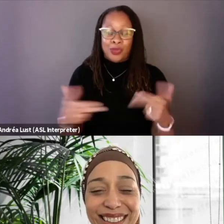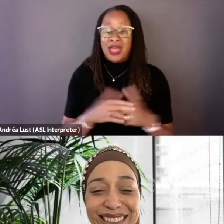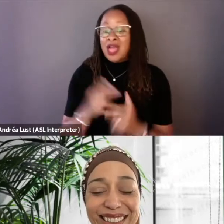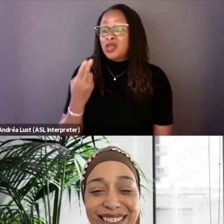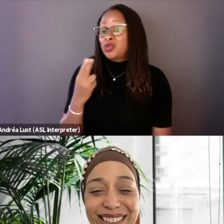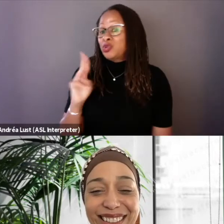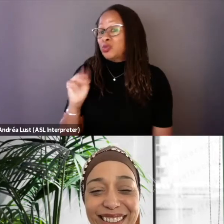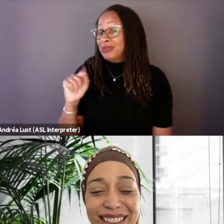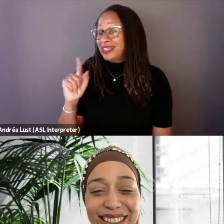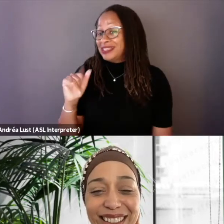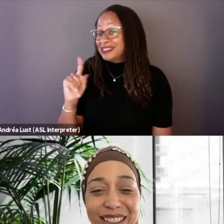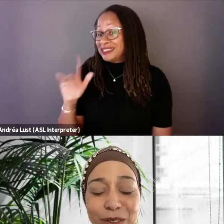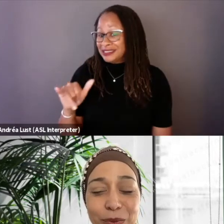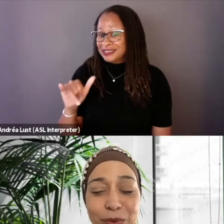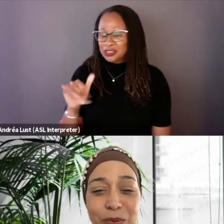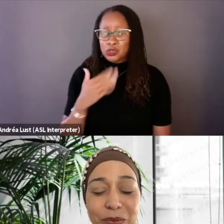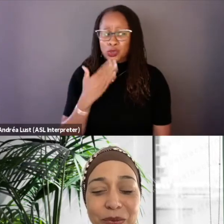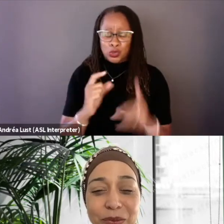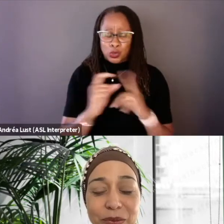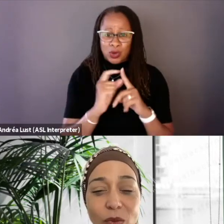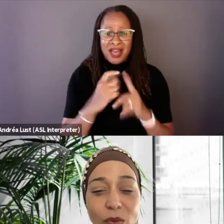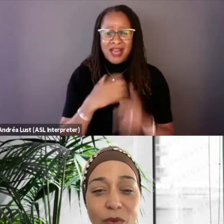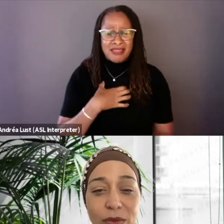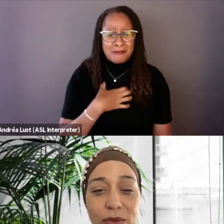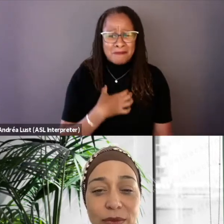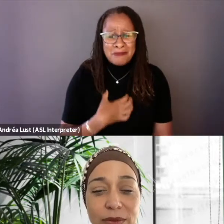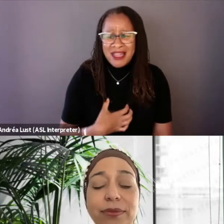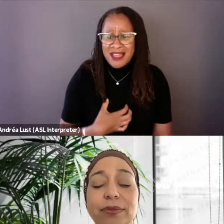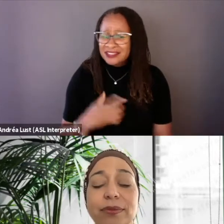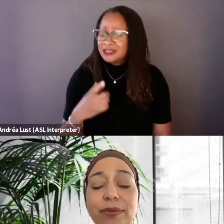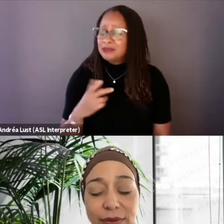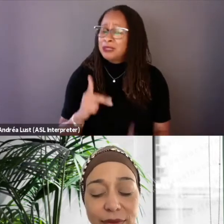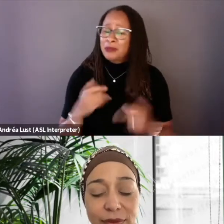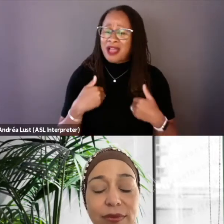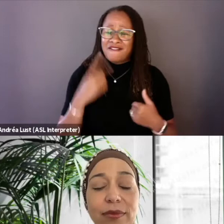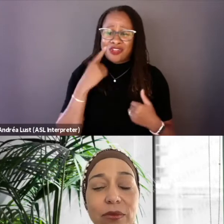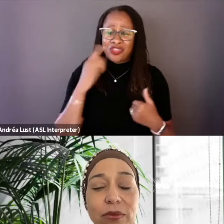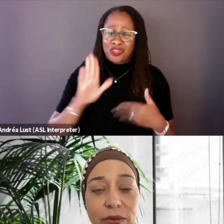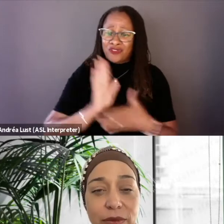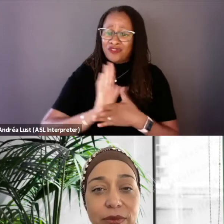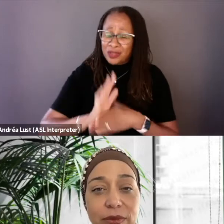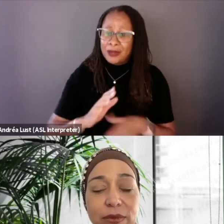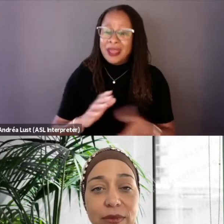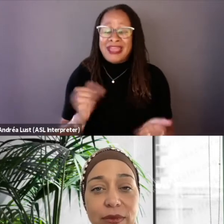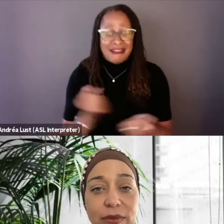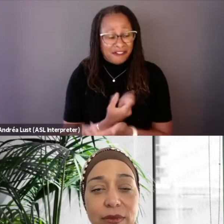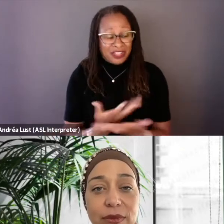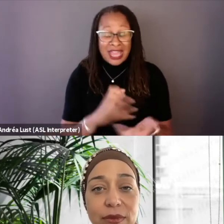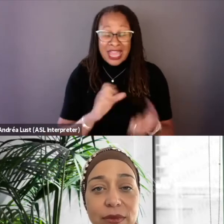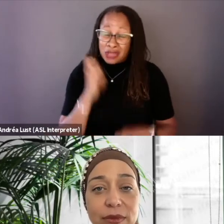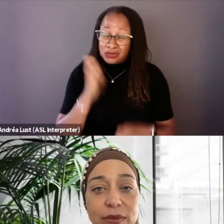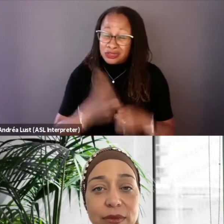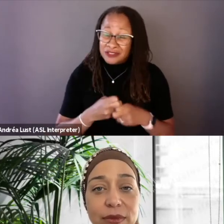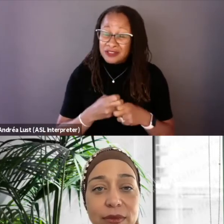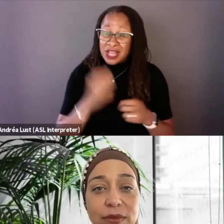because the passion that these people had for their films and everything too and how hard it is to tell some of those stories